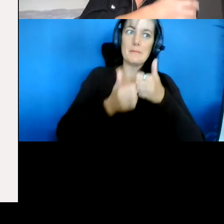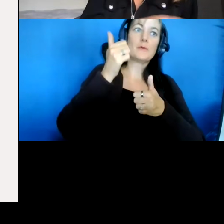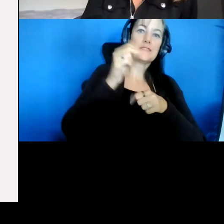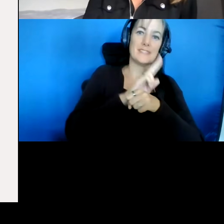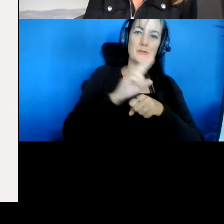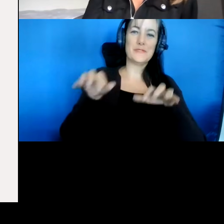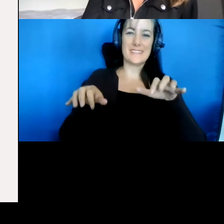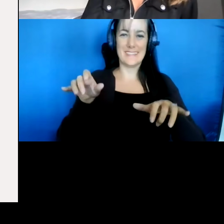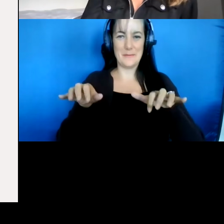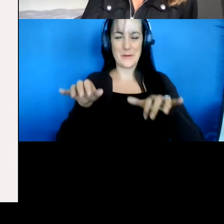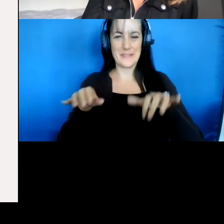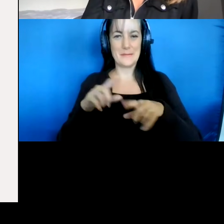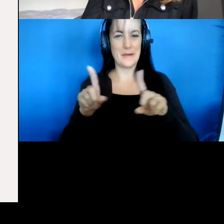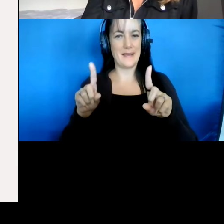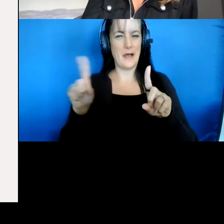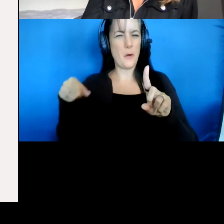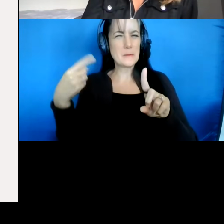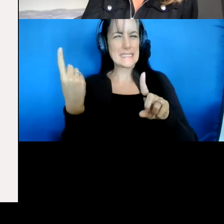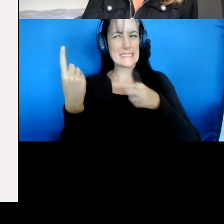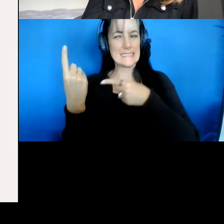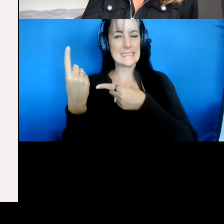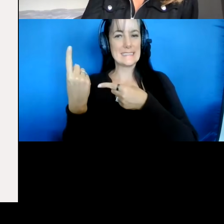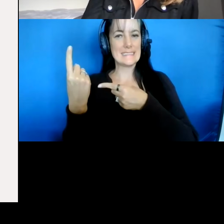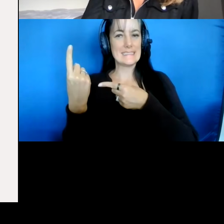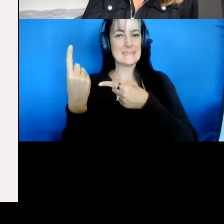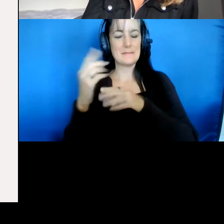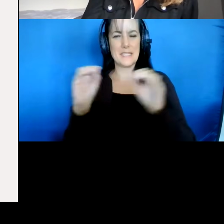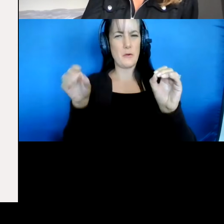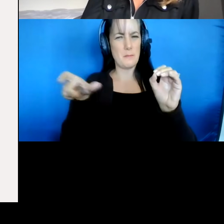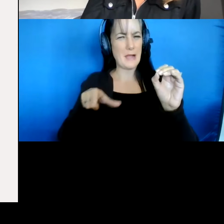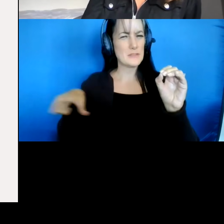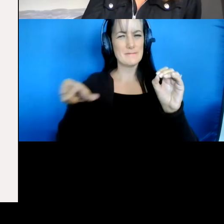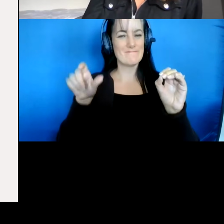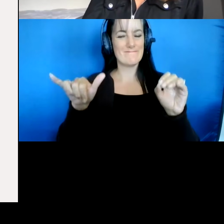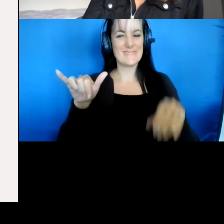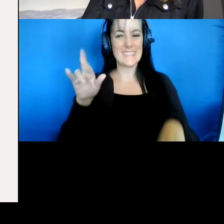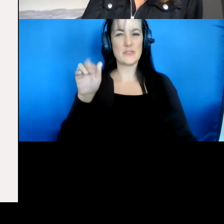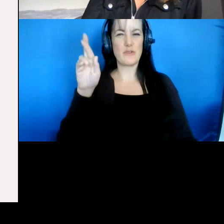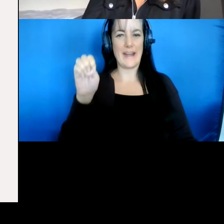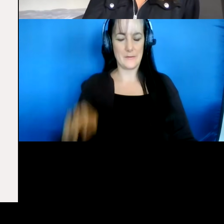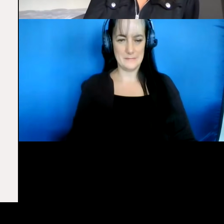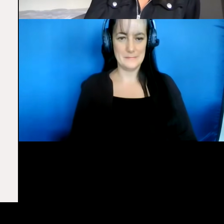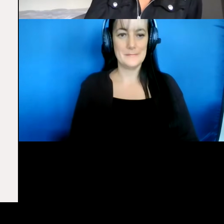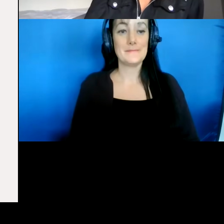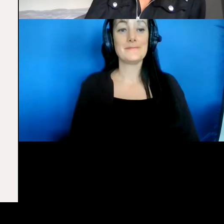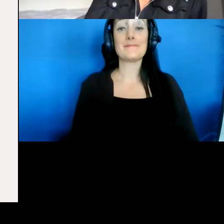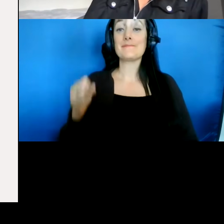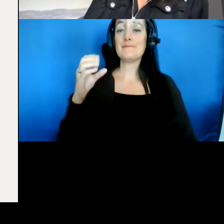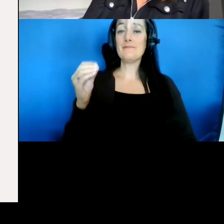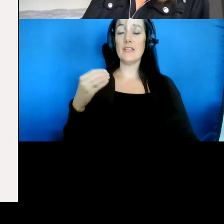who only uses the keyboard is very, very rare. So, let's look at the four disability groups